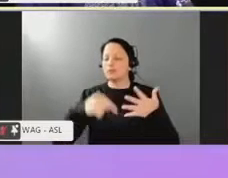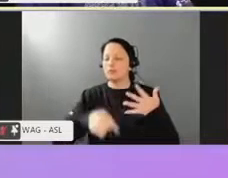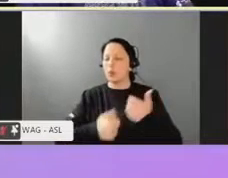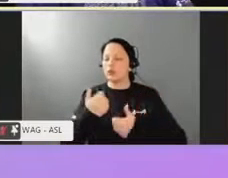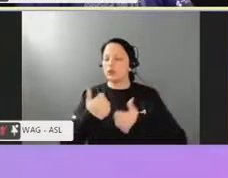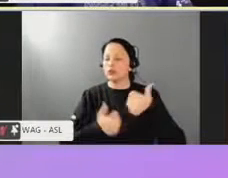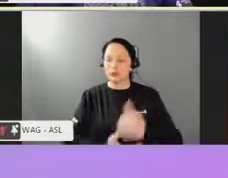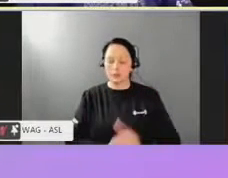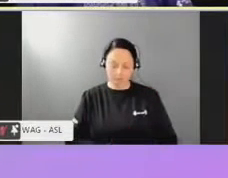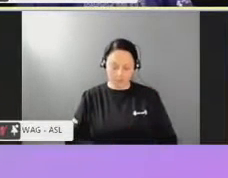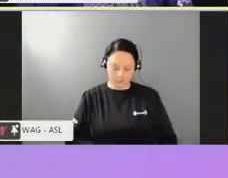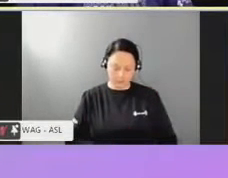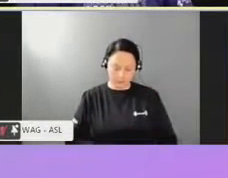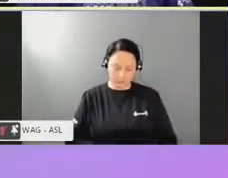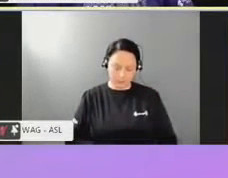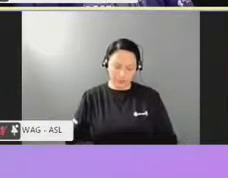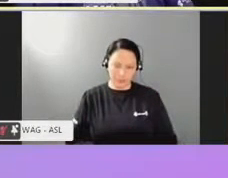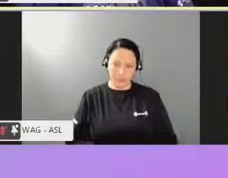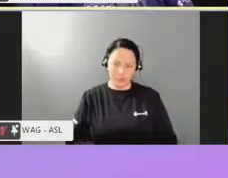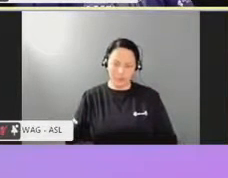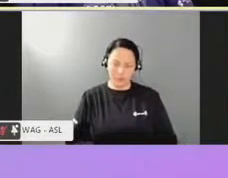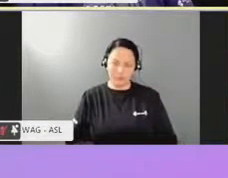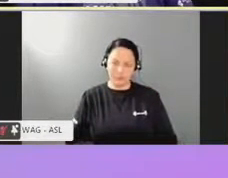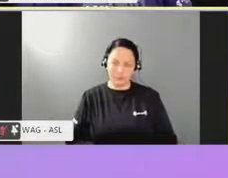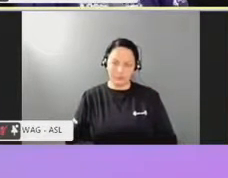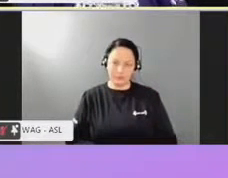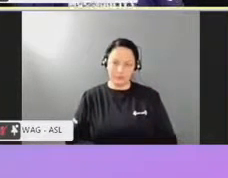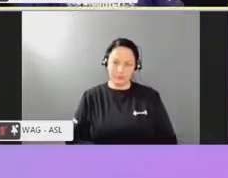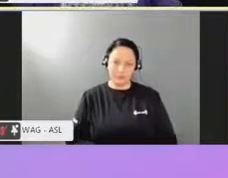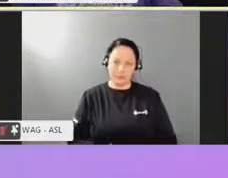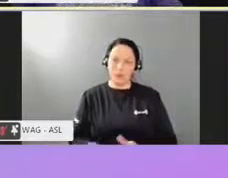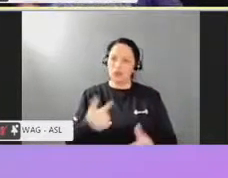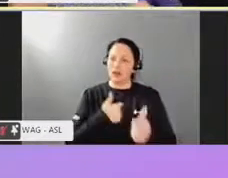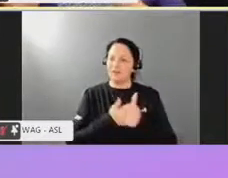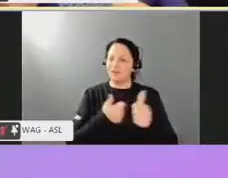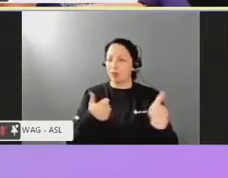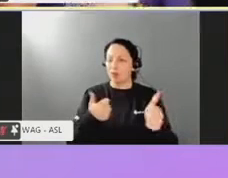from the question that was was said? Never, rarely,